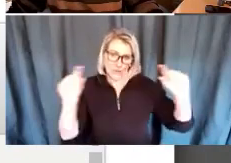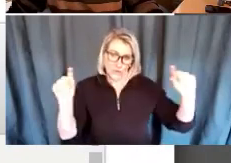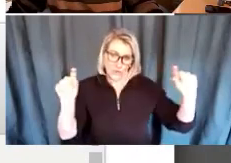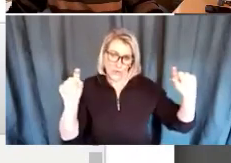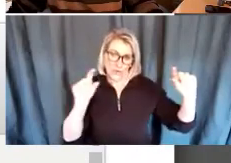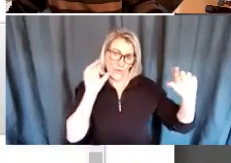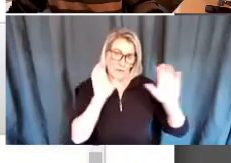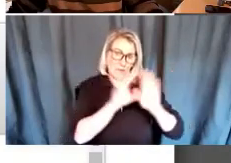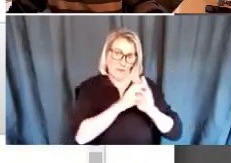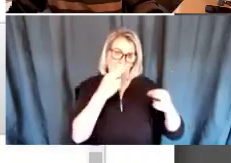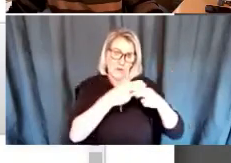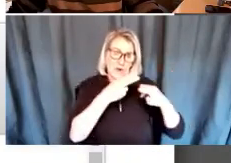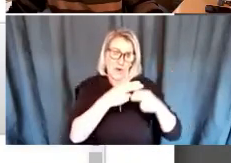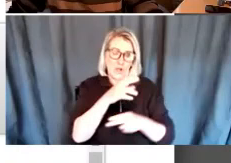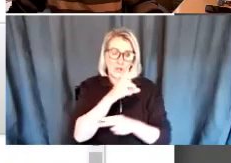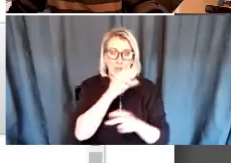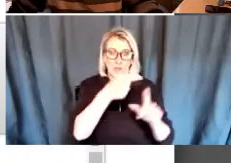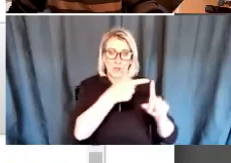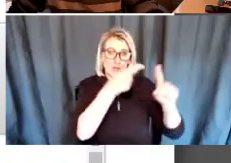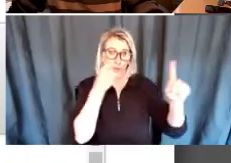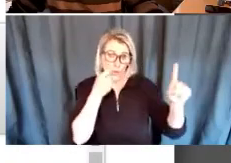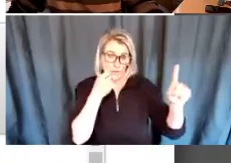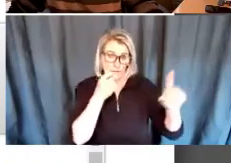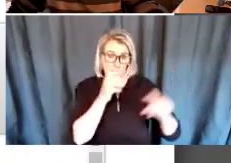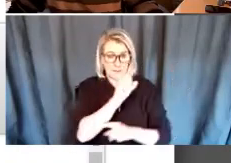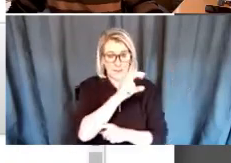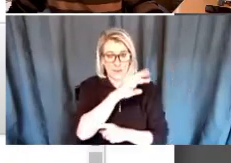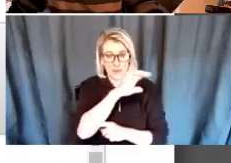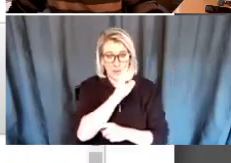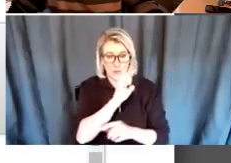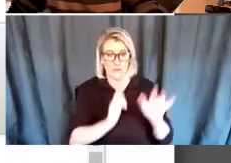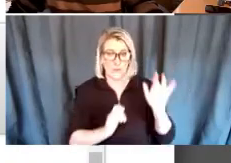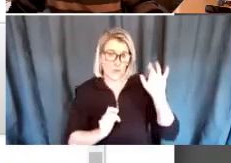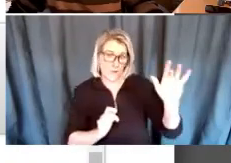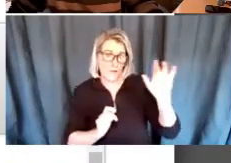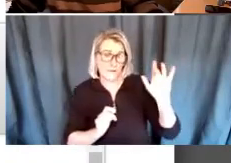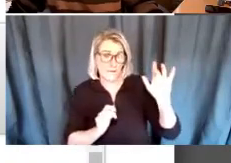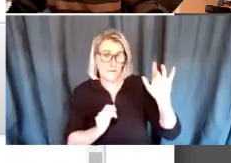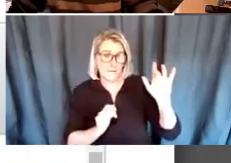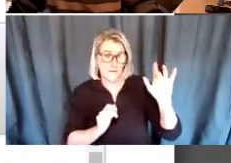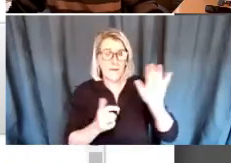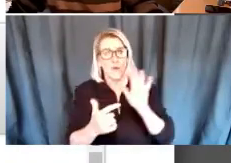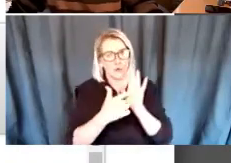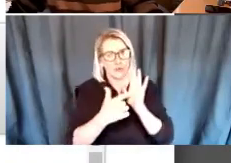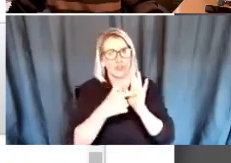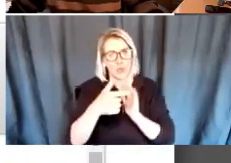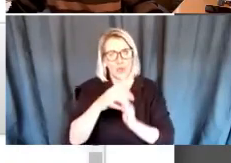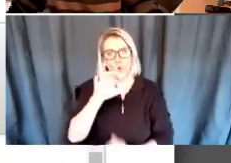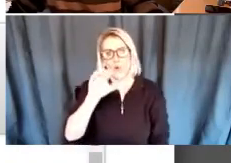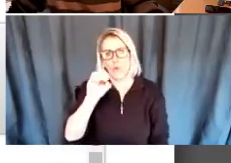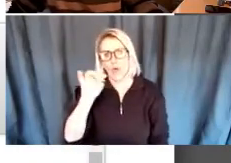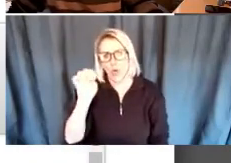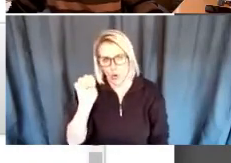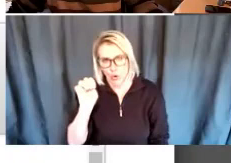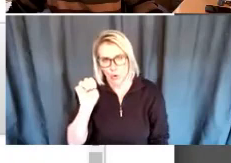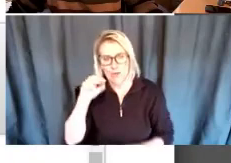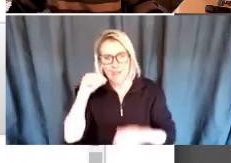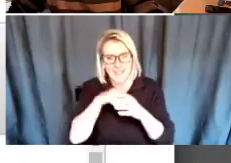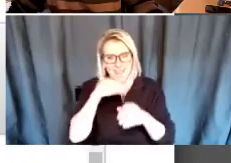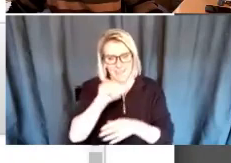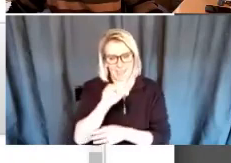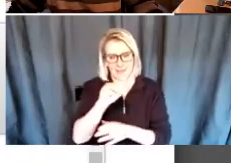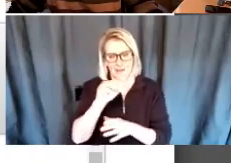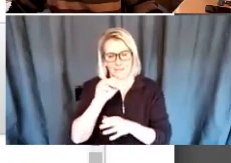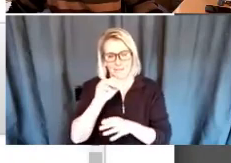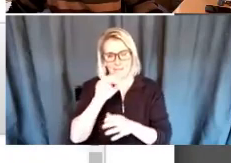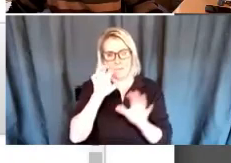14:47:53 As soon as you click there is shows you the HTML code within that module and if